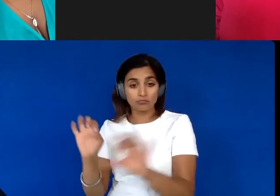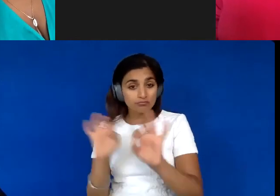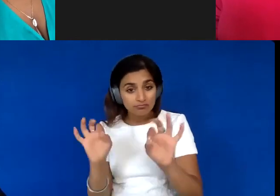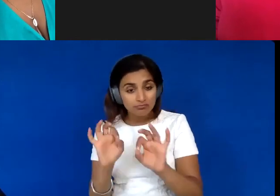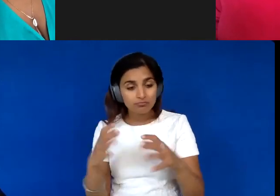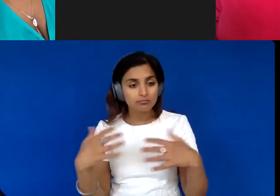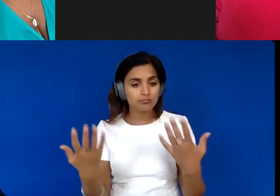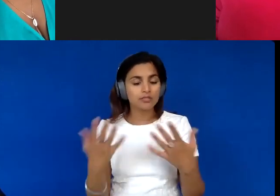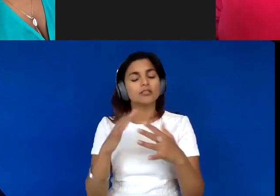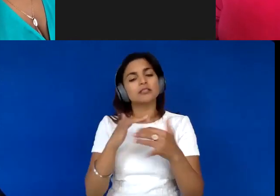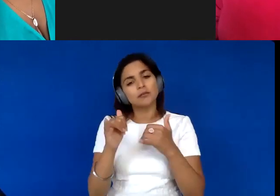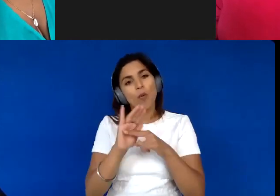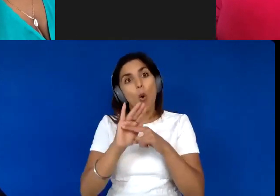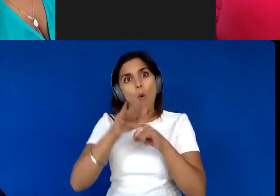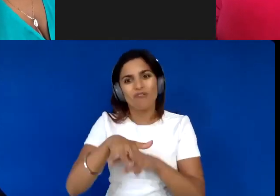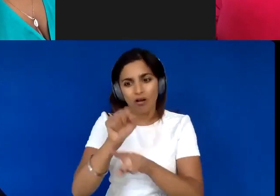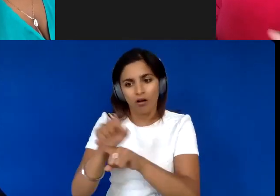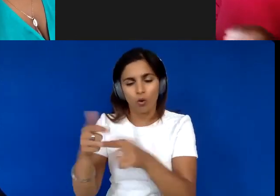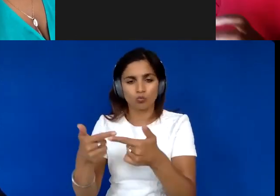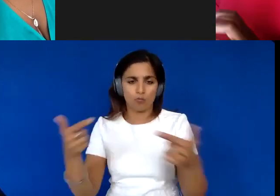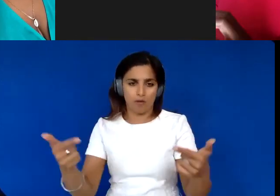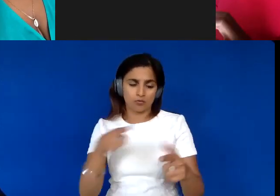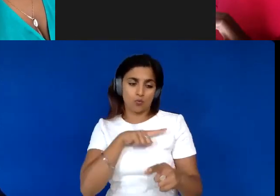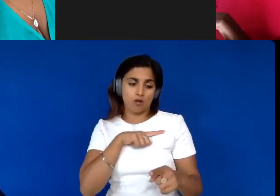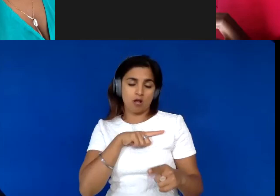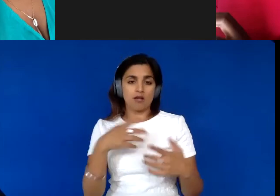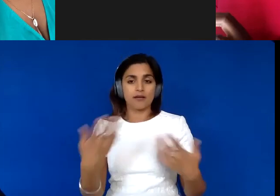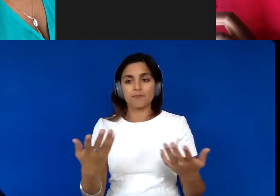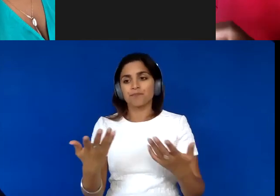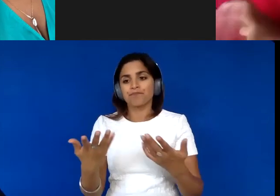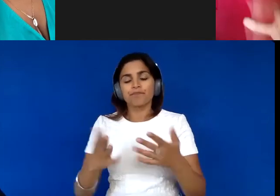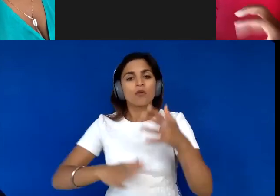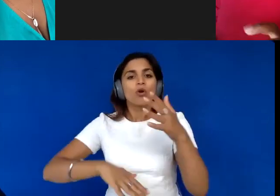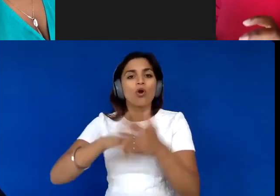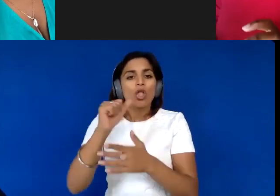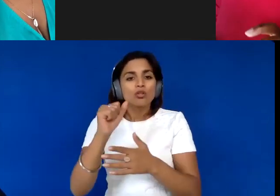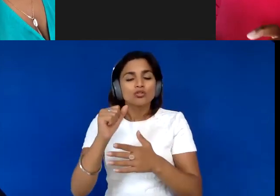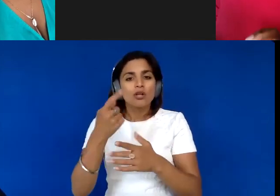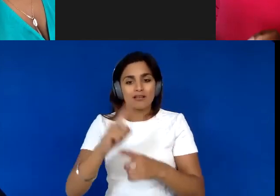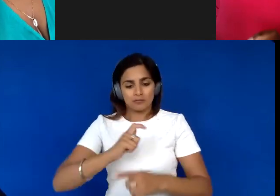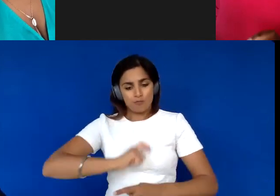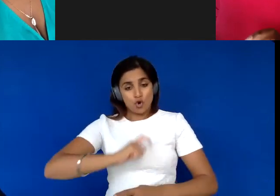diagnosis of other things because cultural and interpersonal interactions